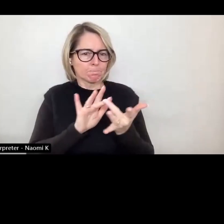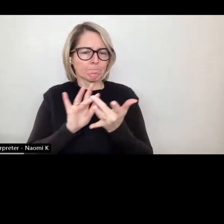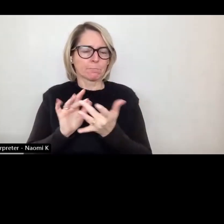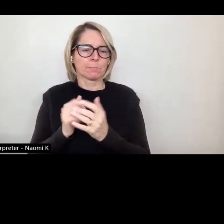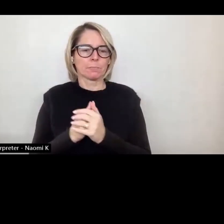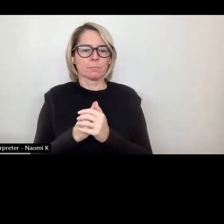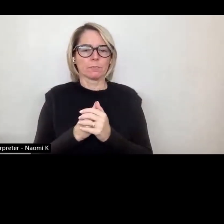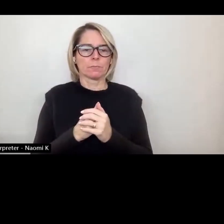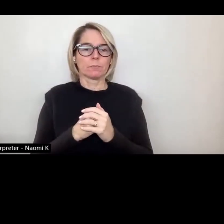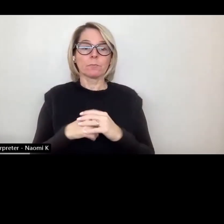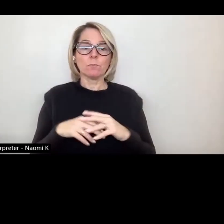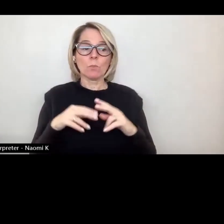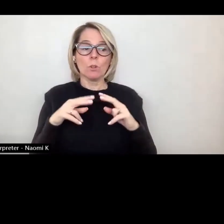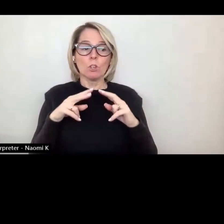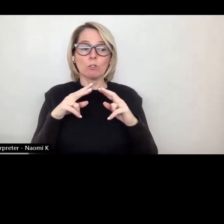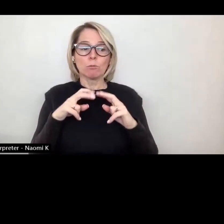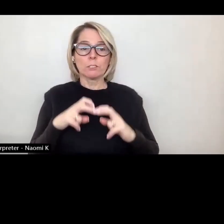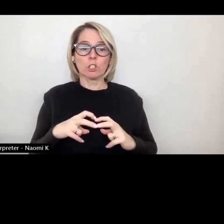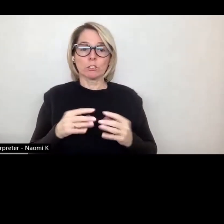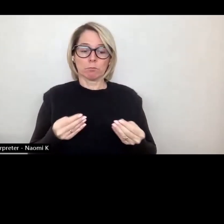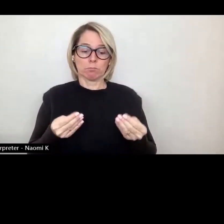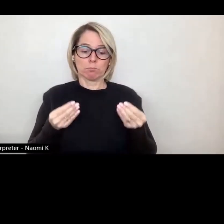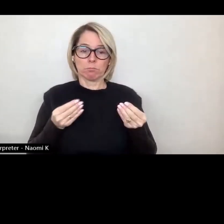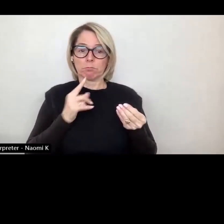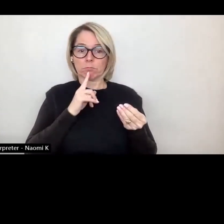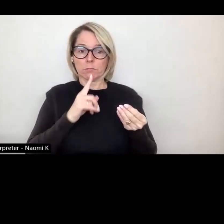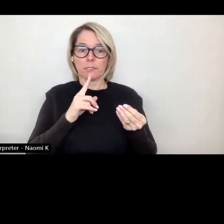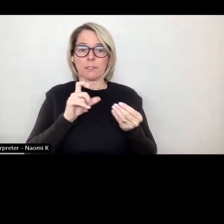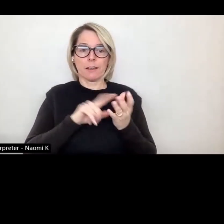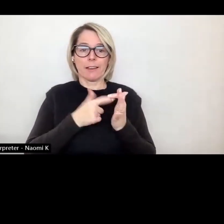sometimes don't know that there are supports available.